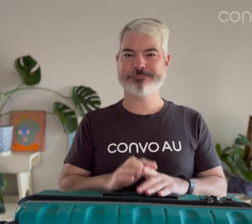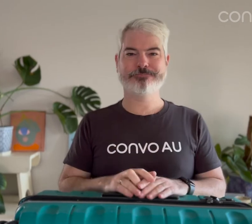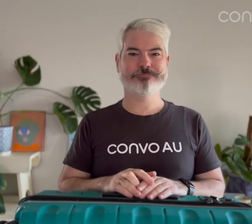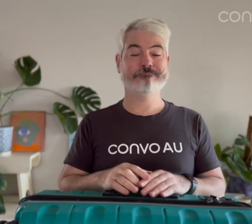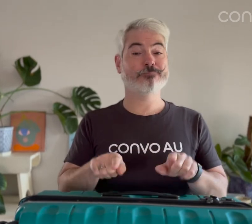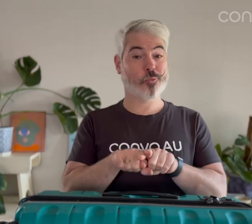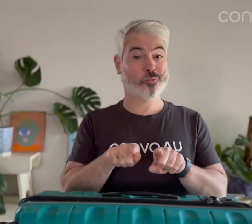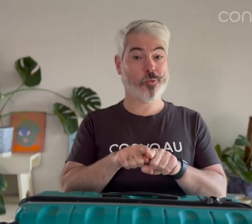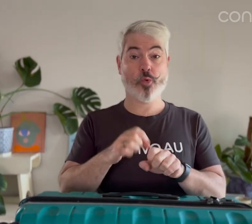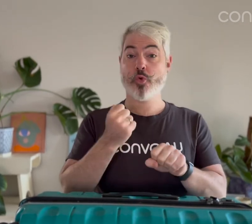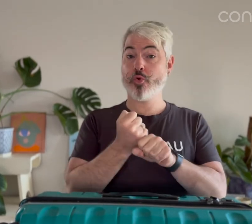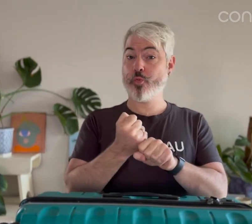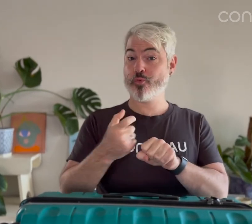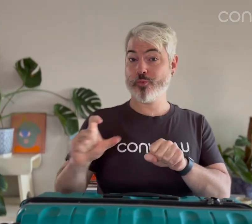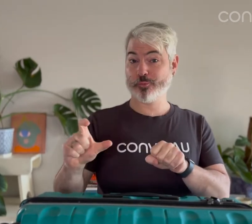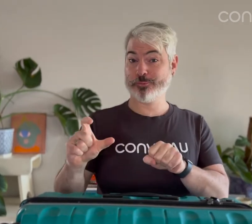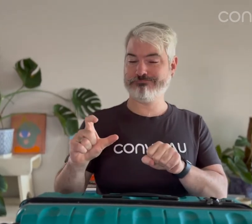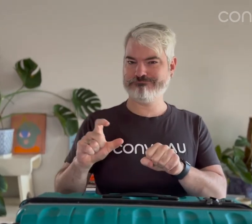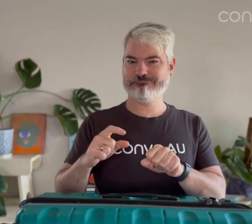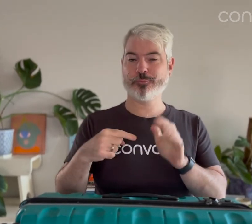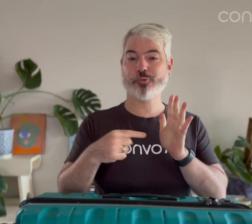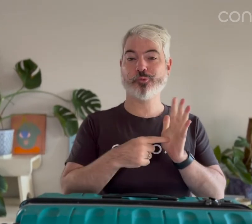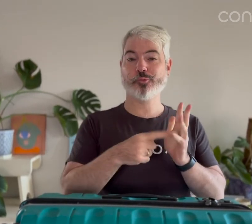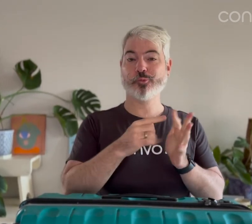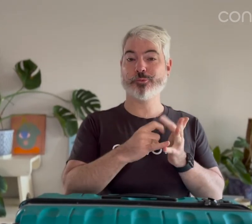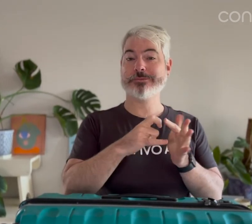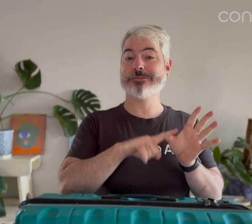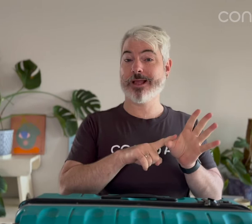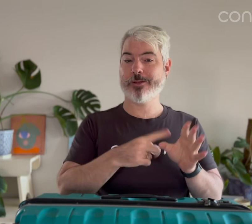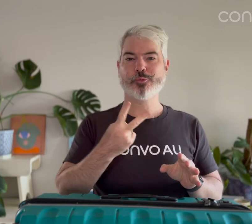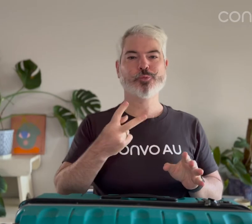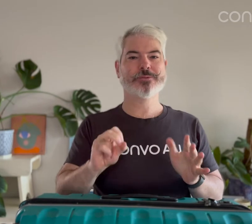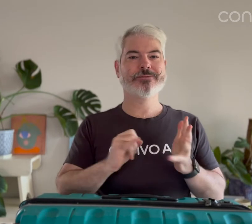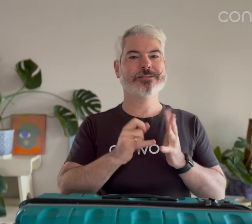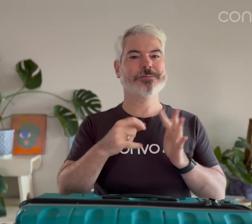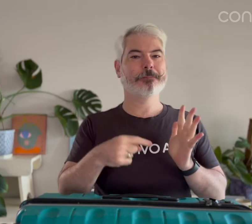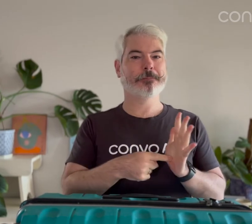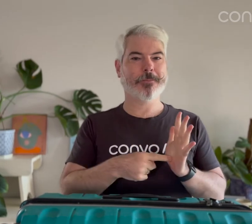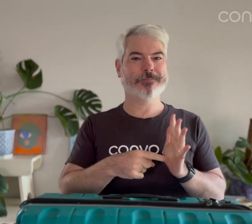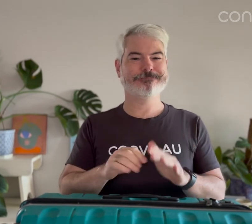and the Gold Coast on Tuesday 20 September.